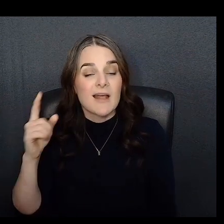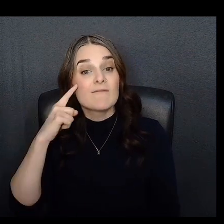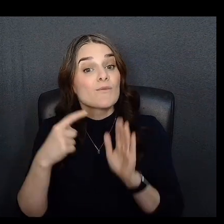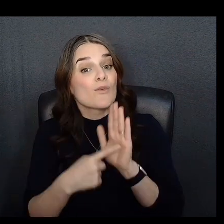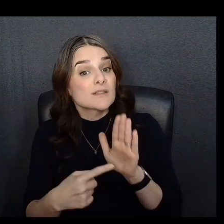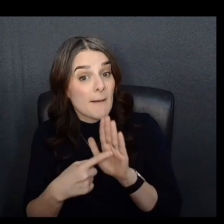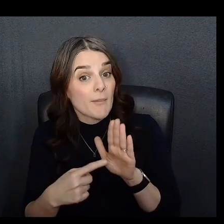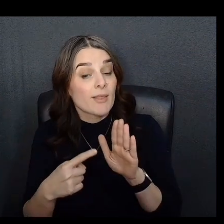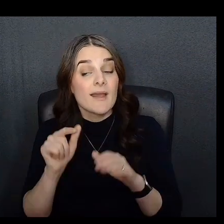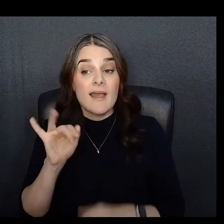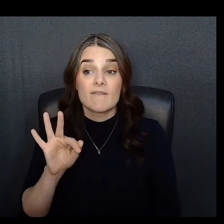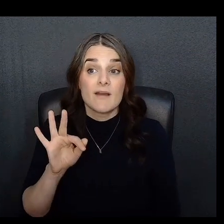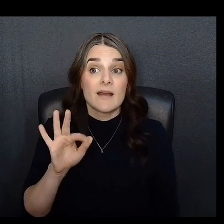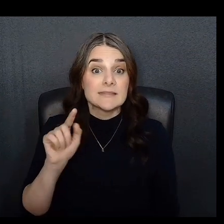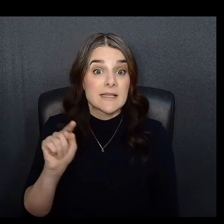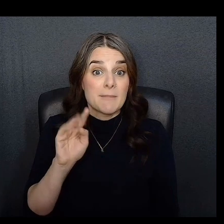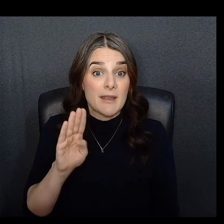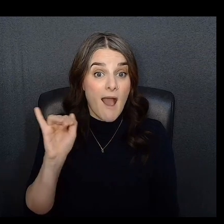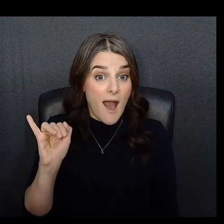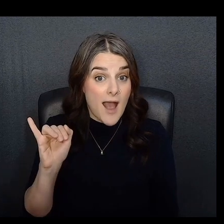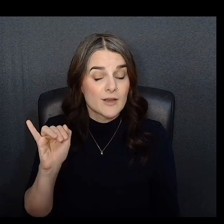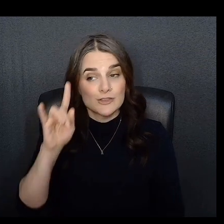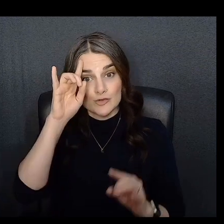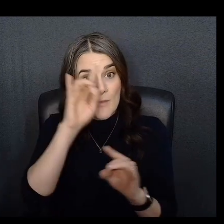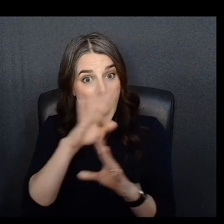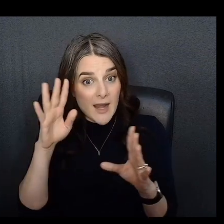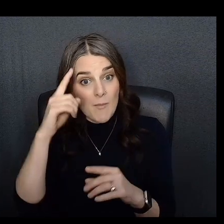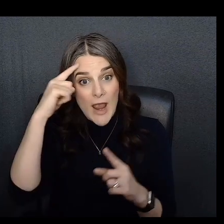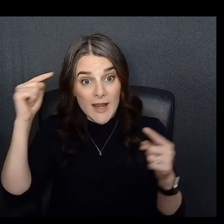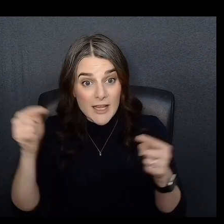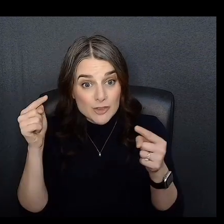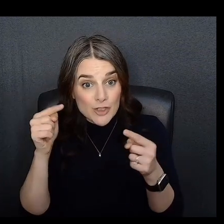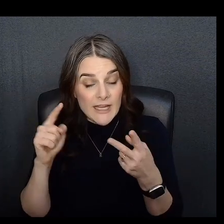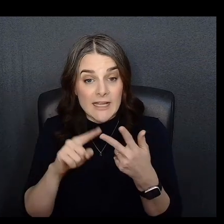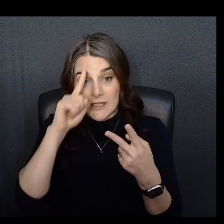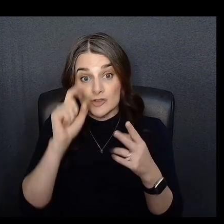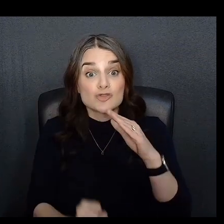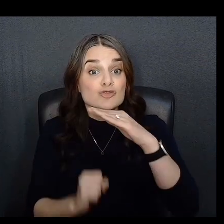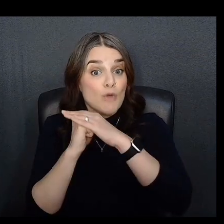injury or have a stroke, their body, their communication changes.